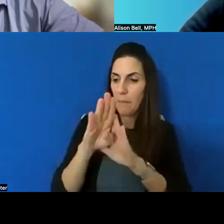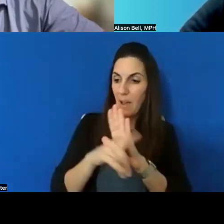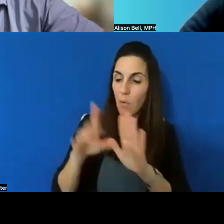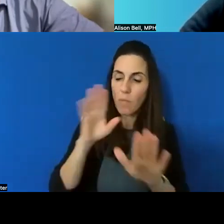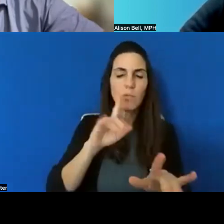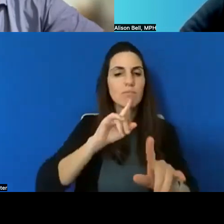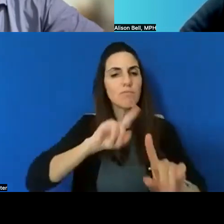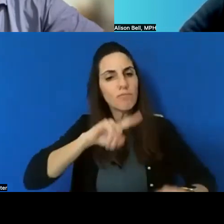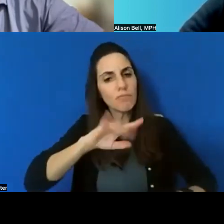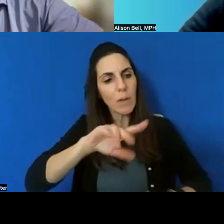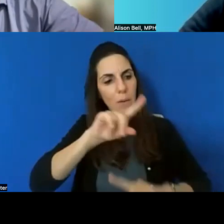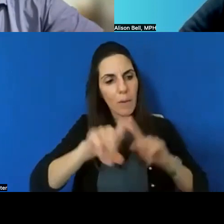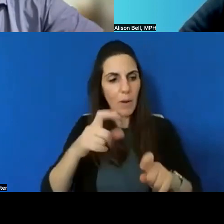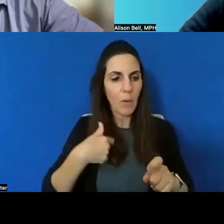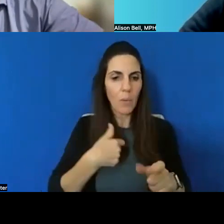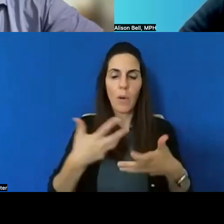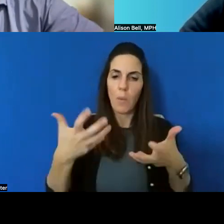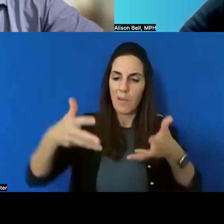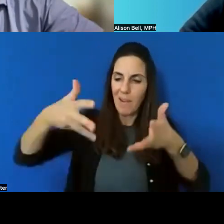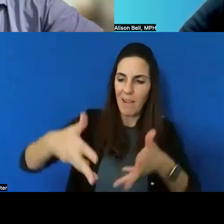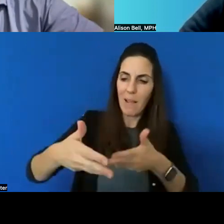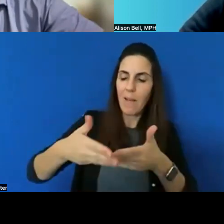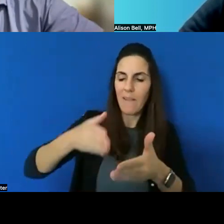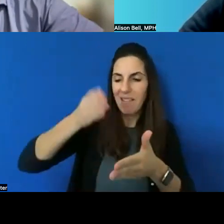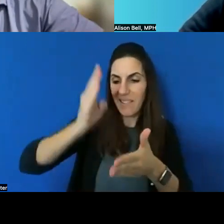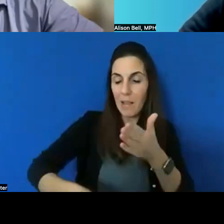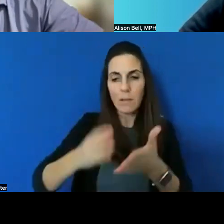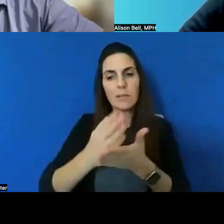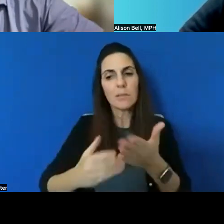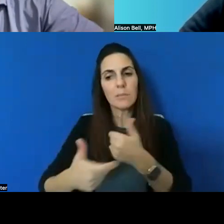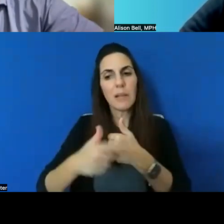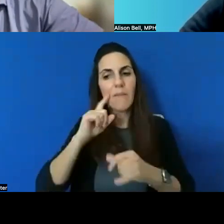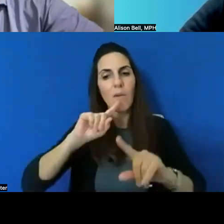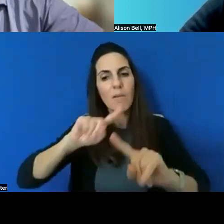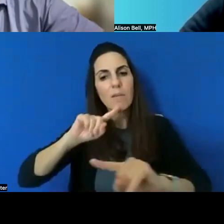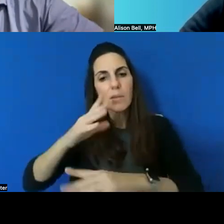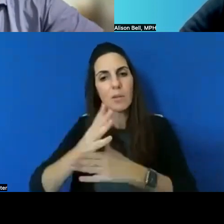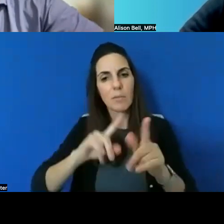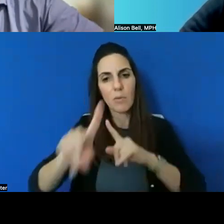we'll do our best to leave a little bit of time at the end to answer some questions as we mentioned